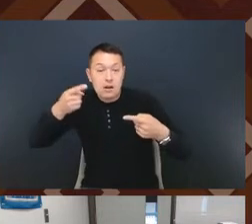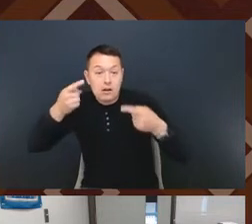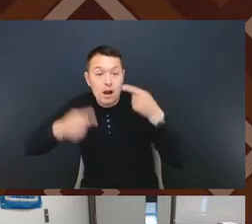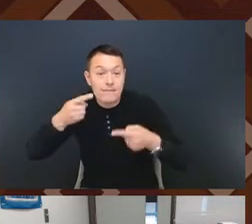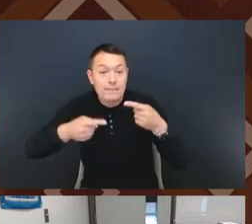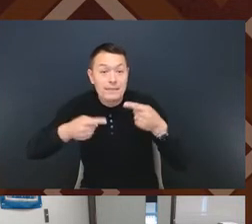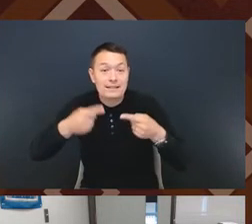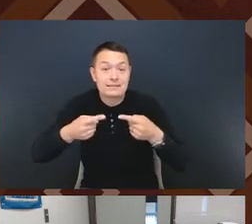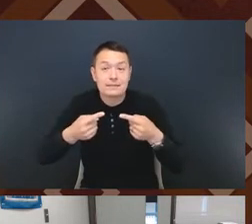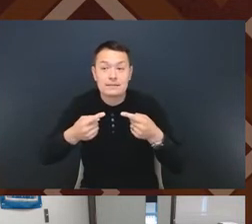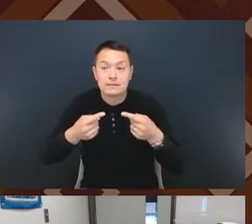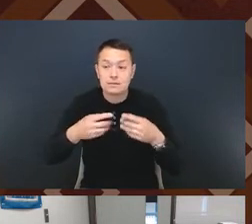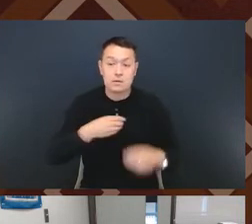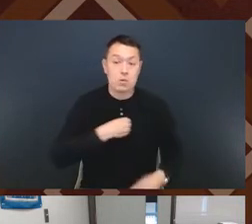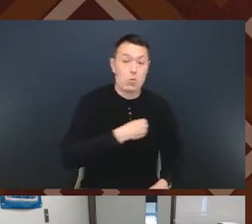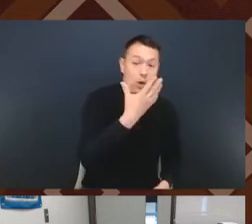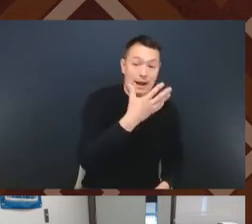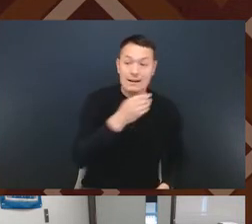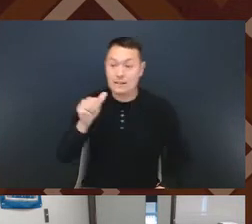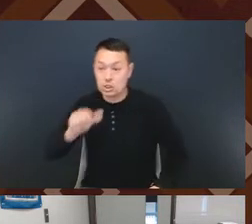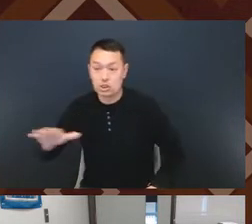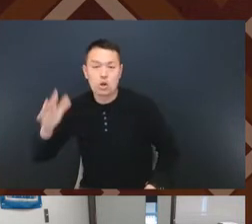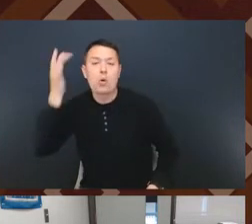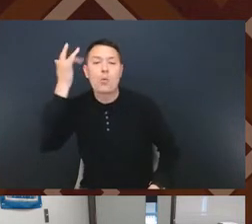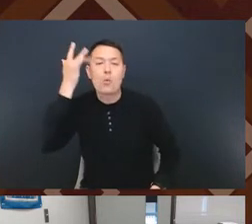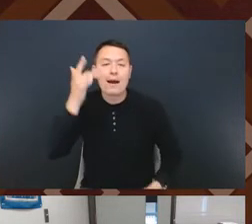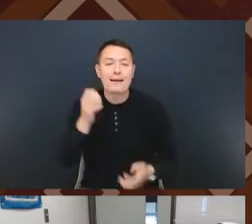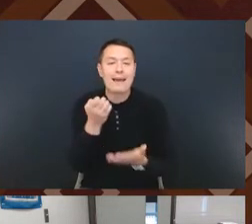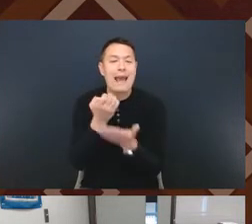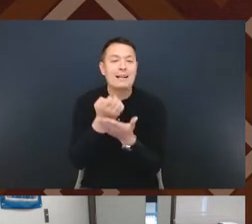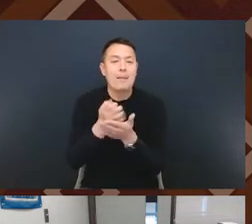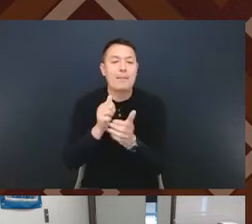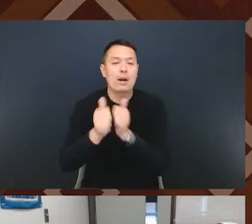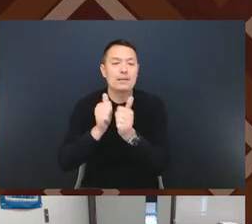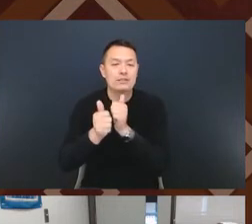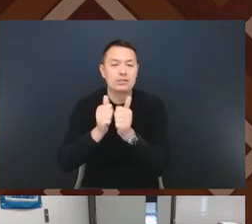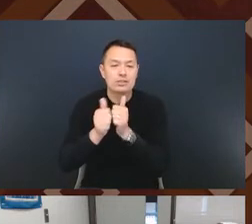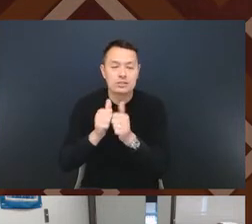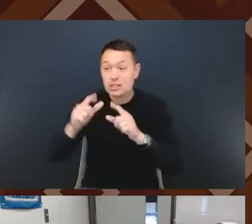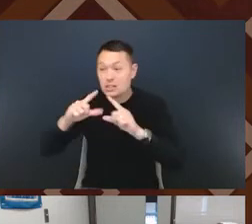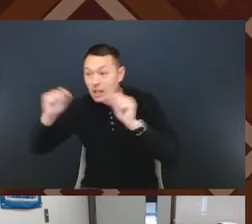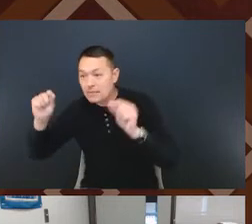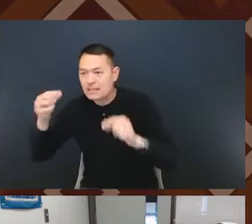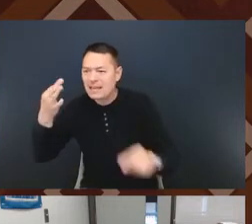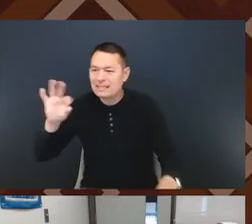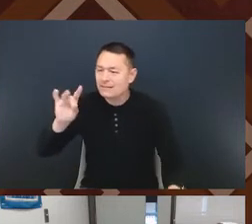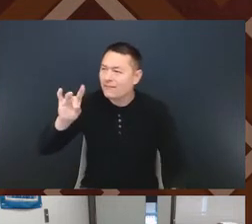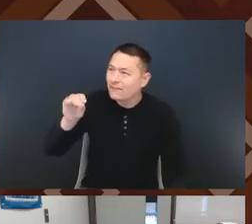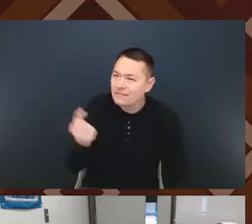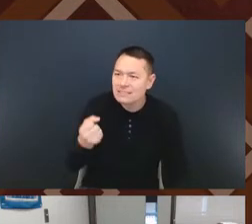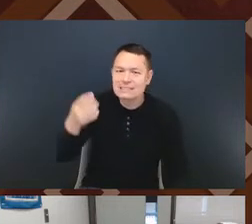Uh, Chinese started coming in the 1850 Japanese, 1880s and so forth, but it's really with